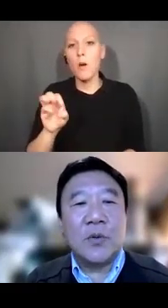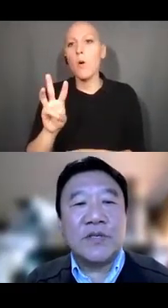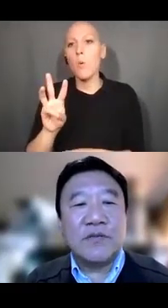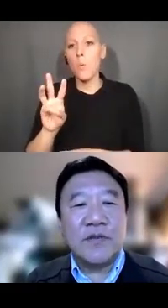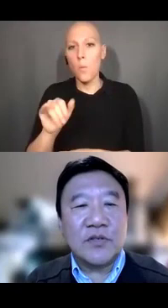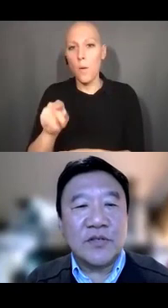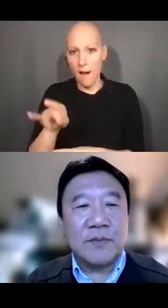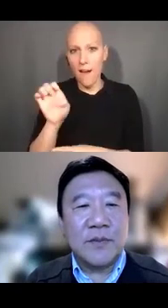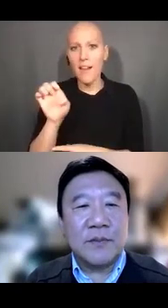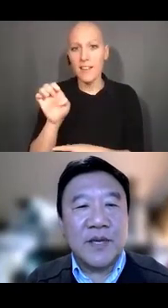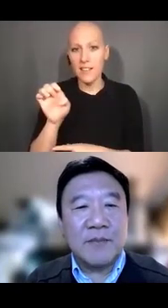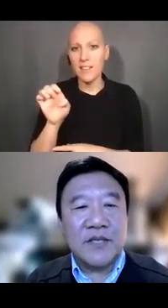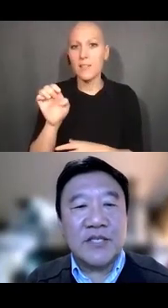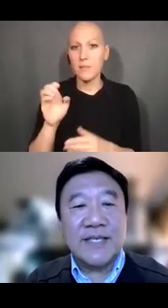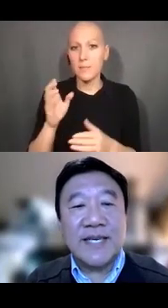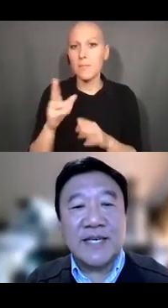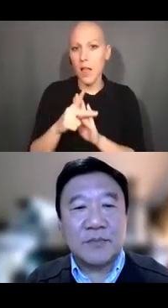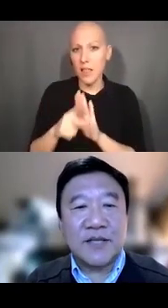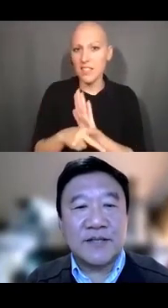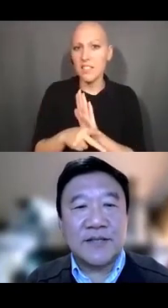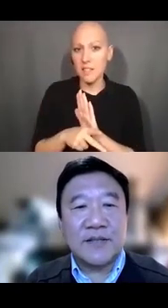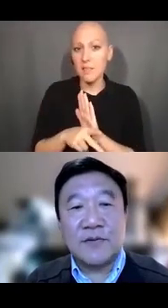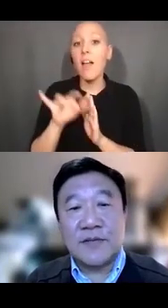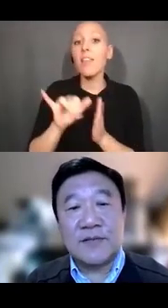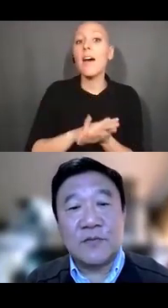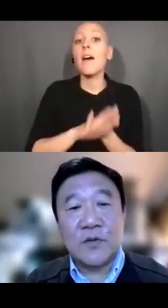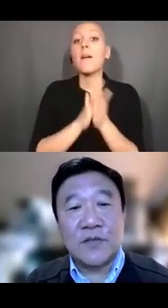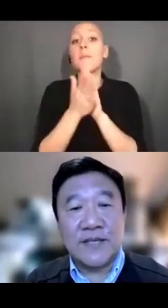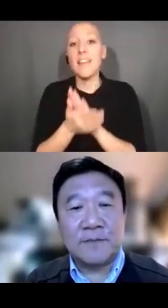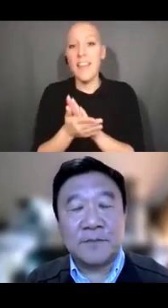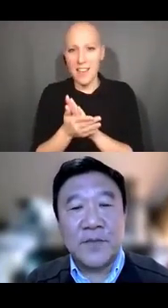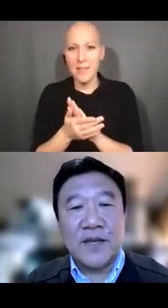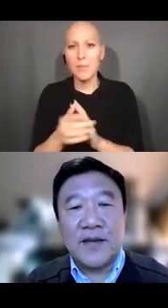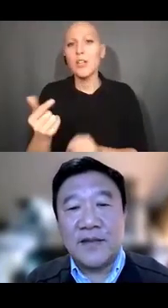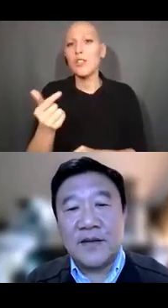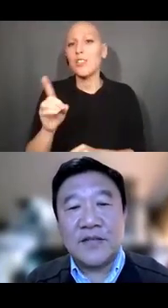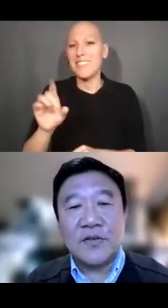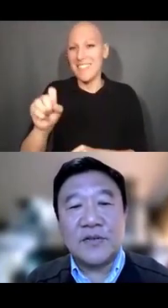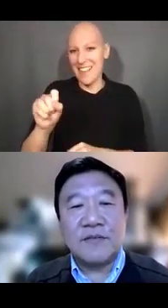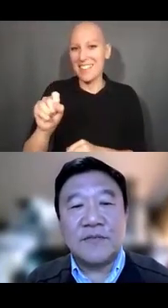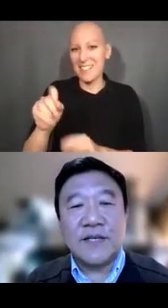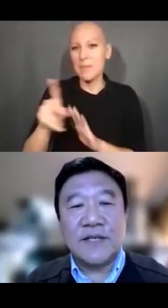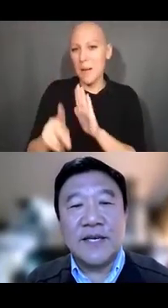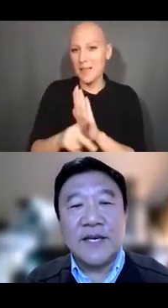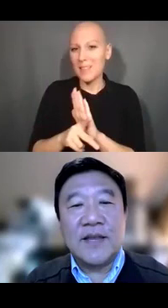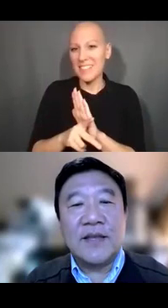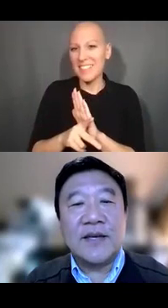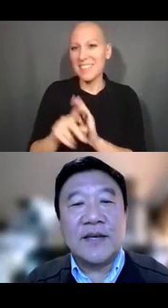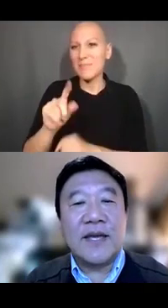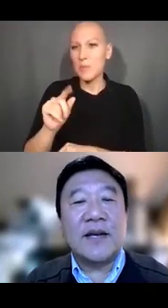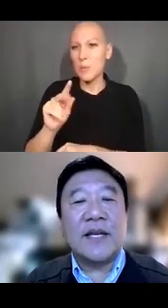which eventually became the GDS policy in 2014. And then as you can see finally the NIH